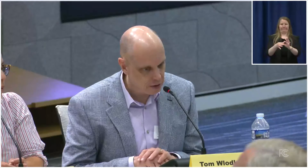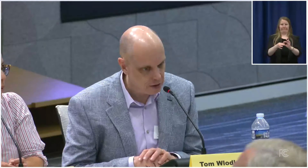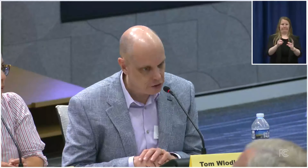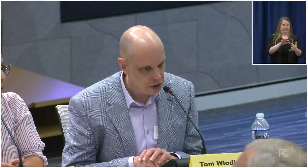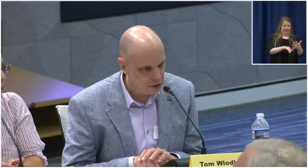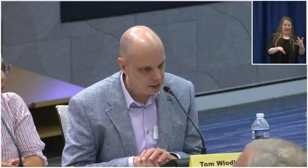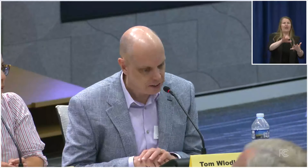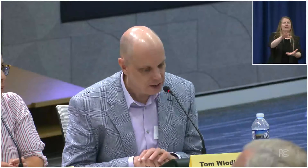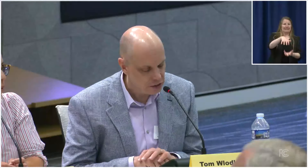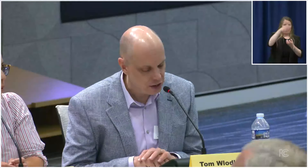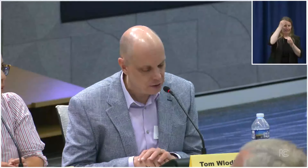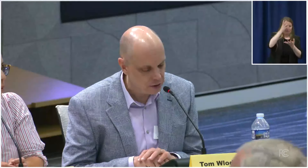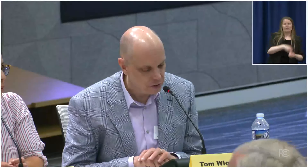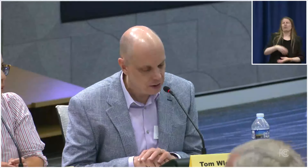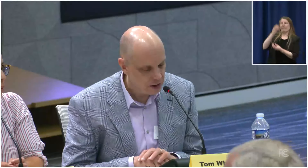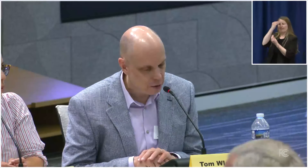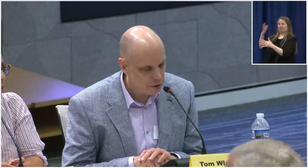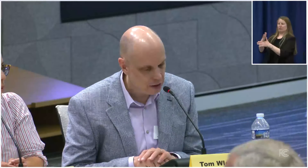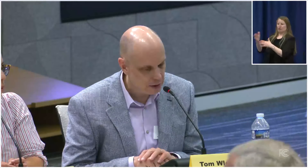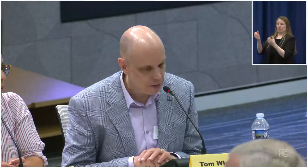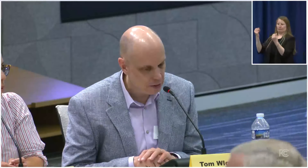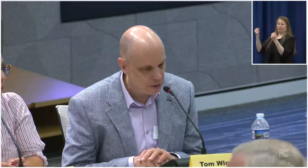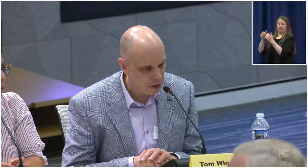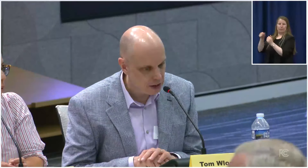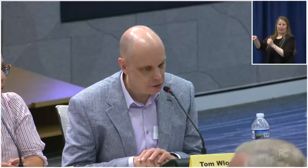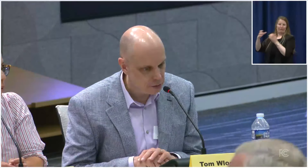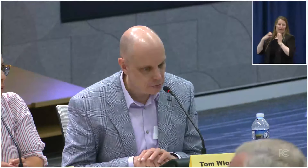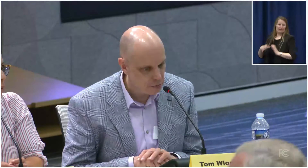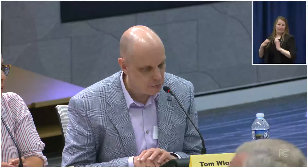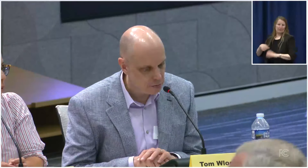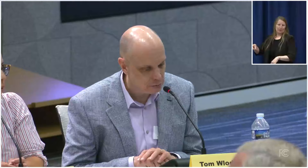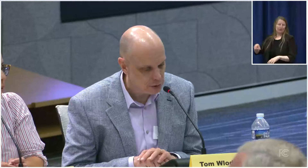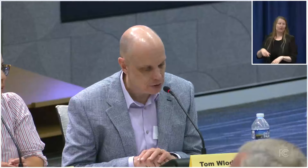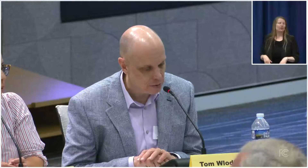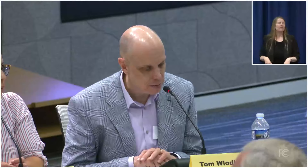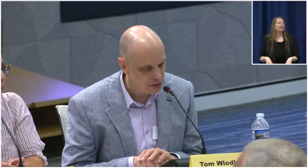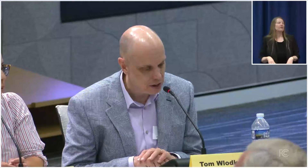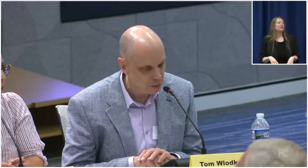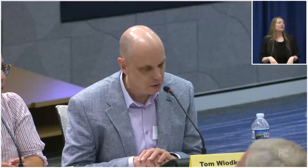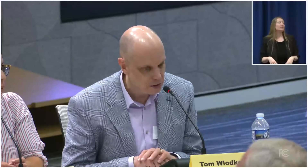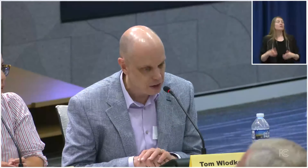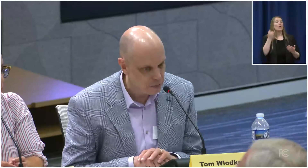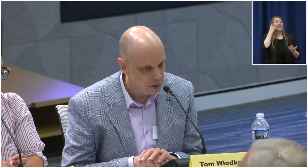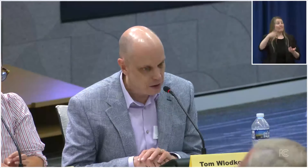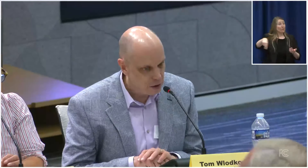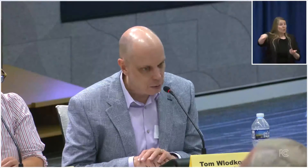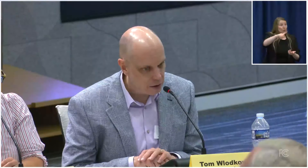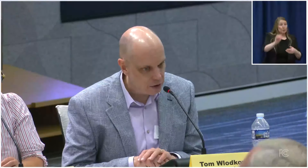CENTER AND IN THROUGH OUR -- YOU KNOW, OUR CUSTOMER KNOWLEDGE MANAGEMENT SYSTEM. AND BE ABLE TO REACH BACK TO